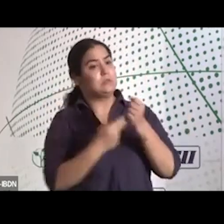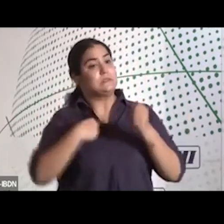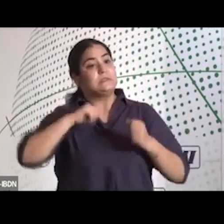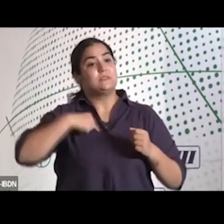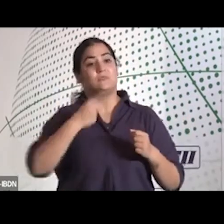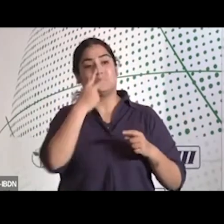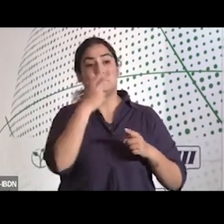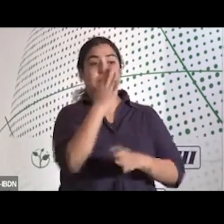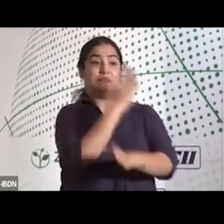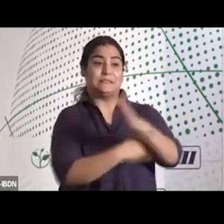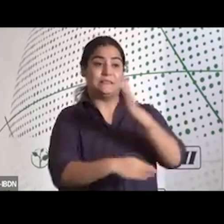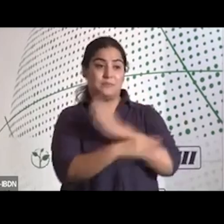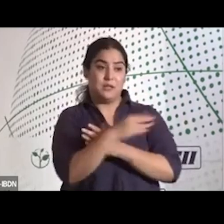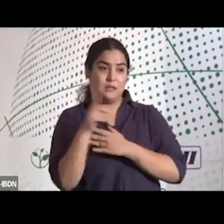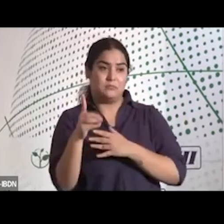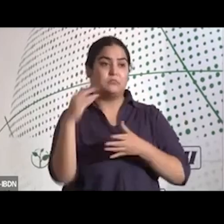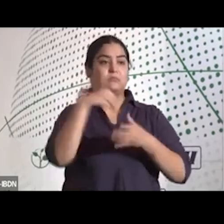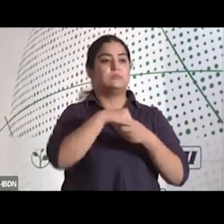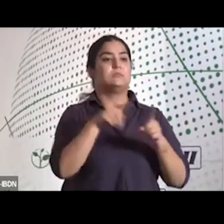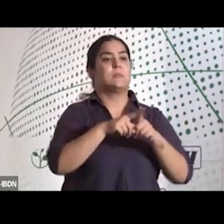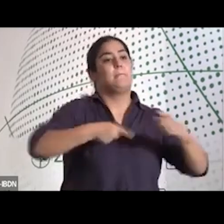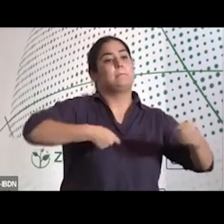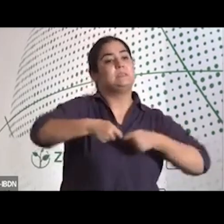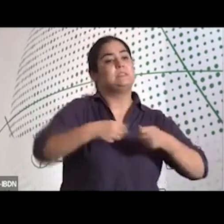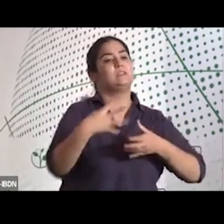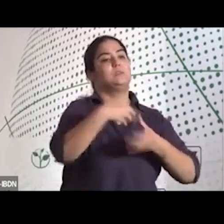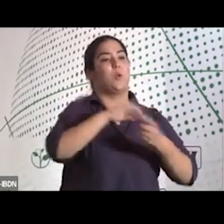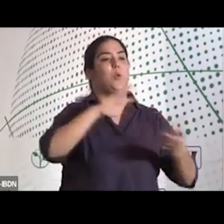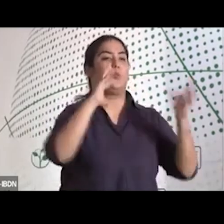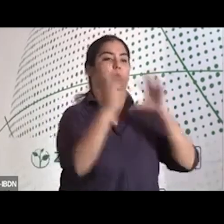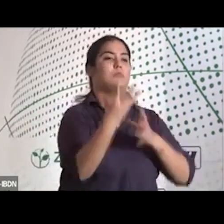registries, businesses in the world and none of them is aggregate by gender.